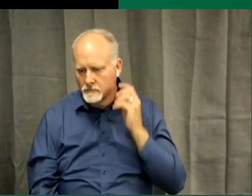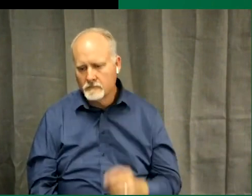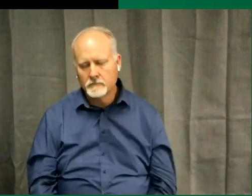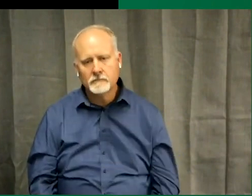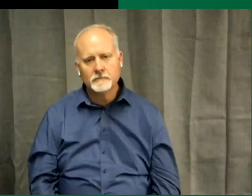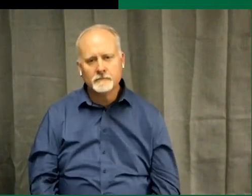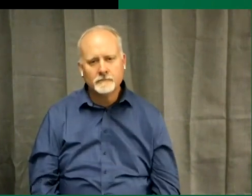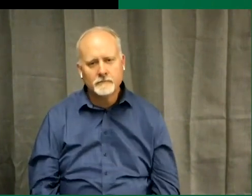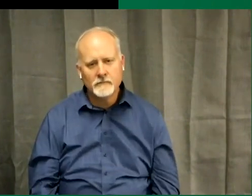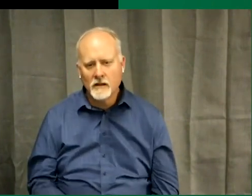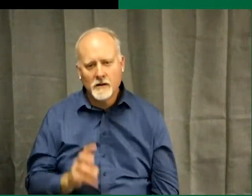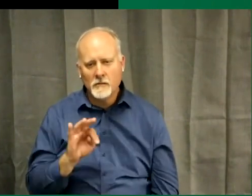Marc you're muted